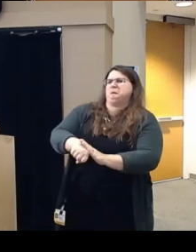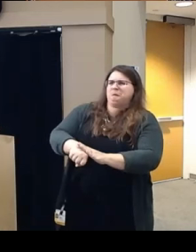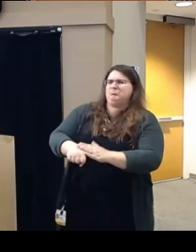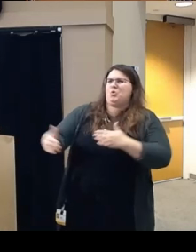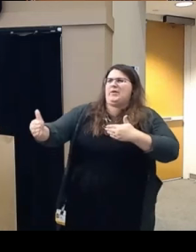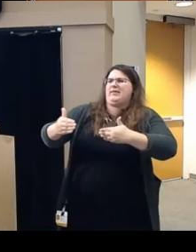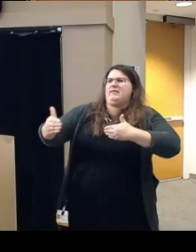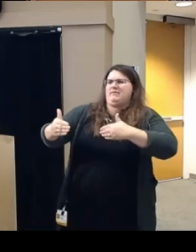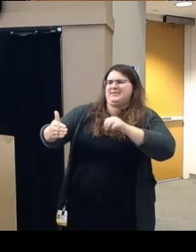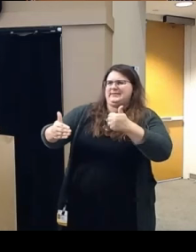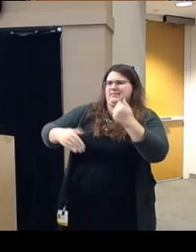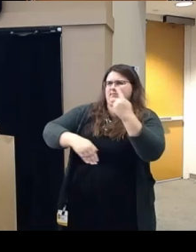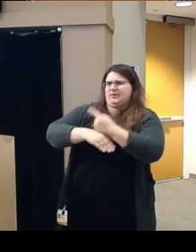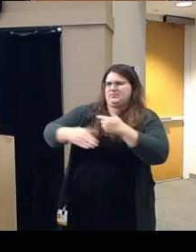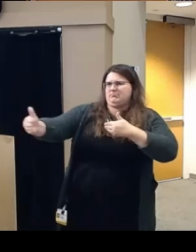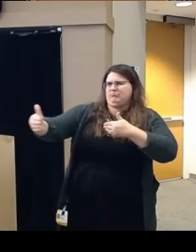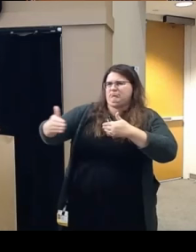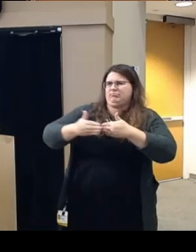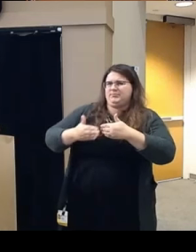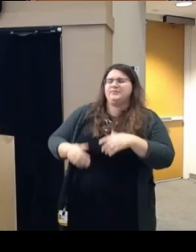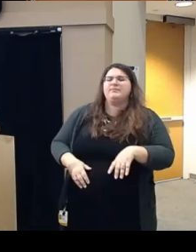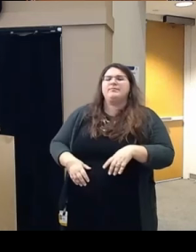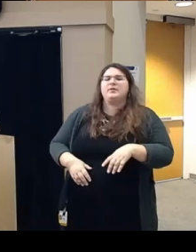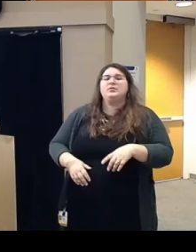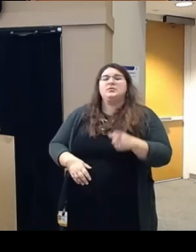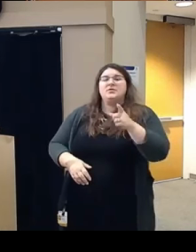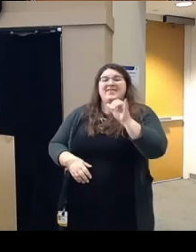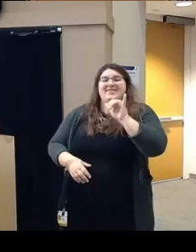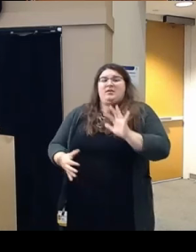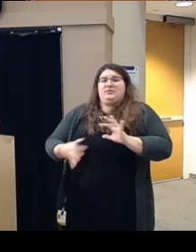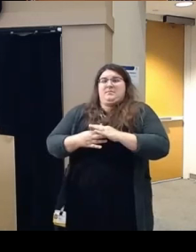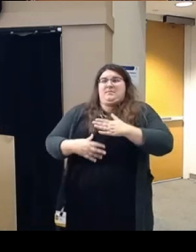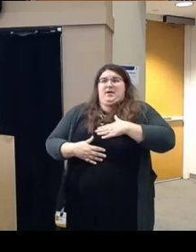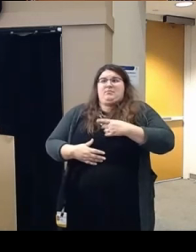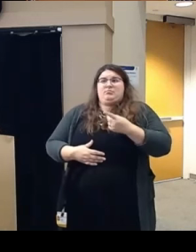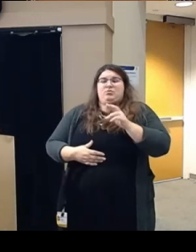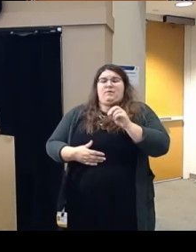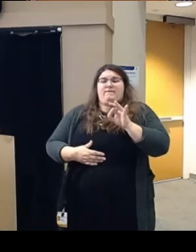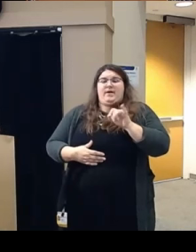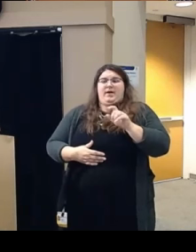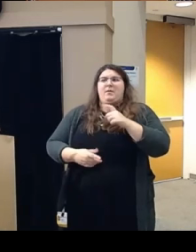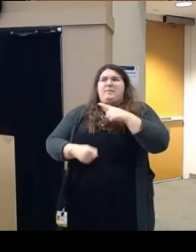to to my profile as well as the department that I'm logged into and if you select the magnifying